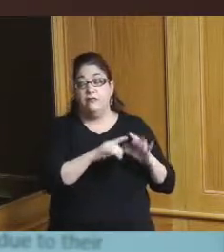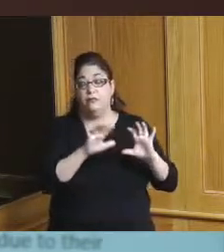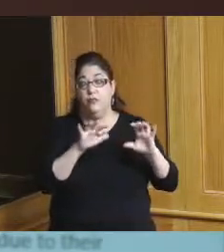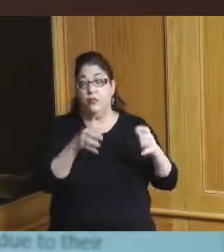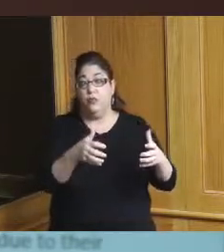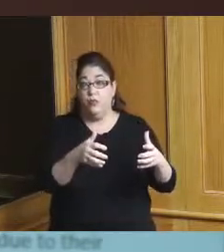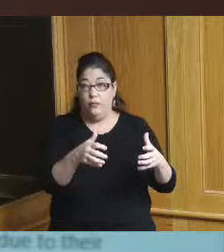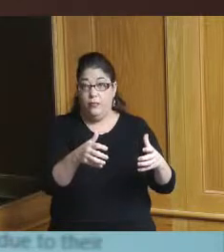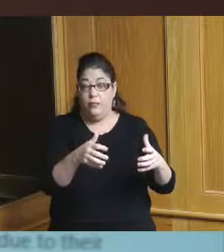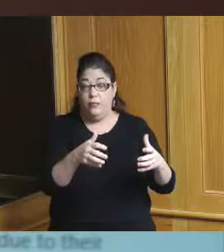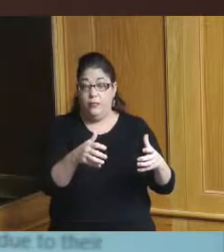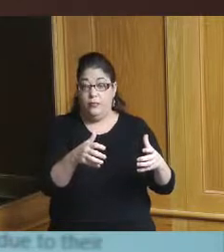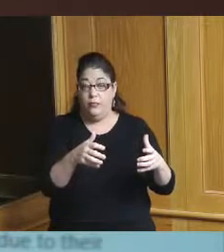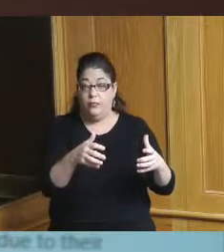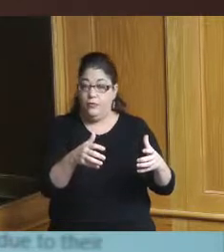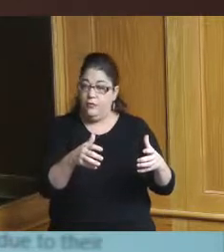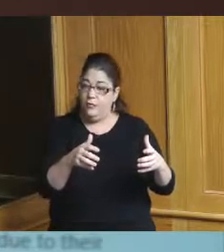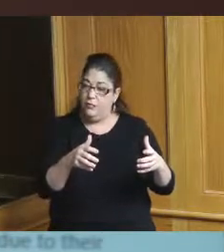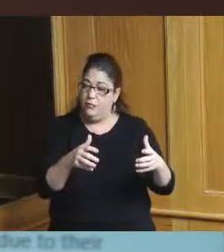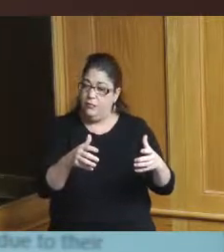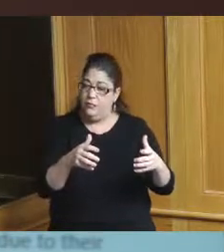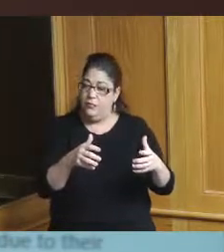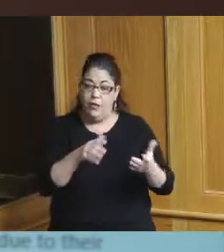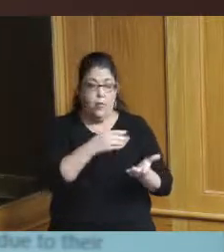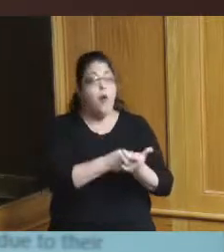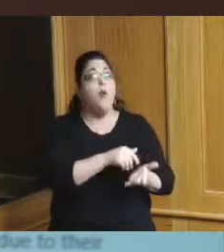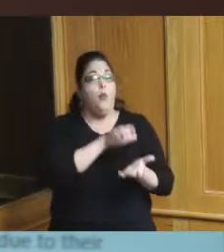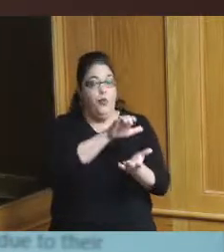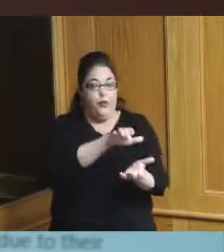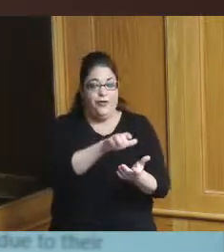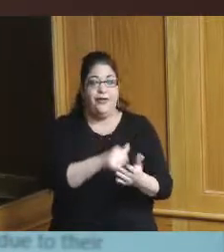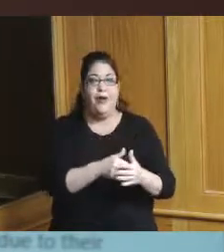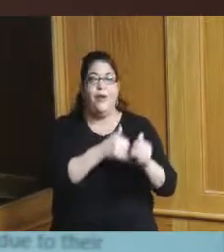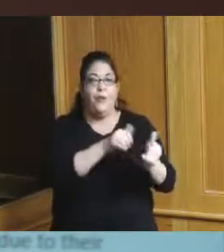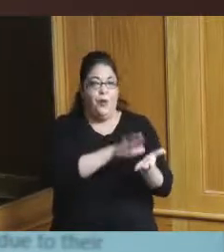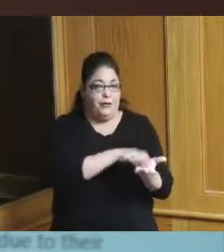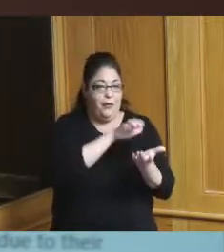award and they get they've decided to use a large piece of that for what they're calling